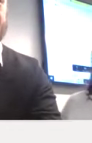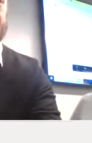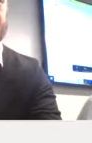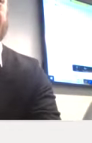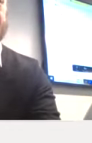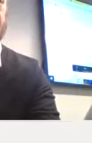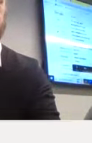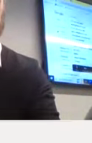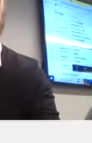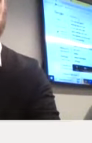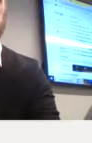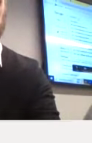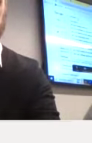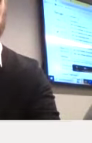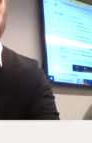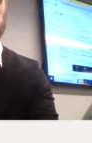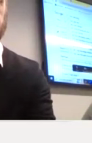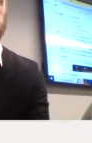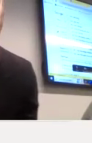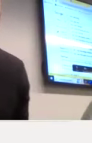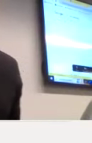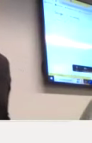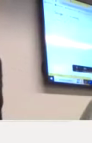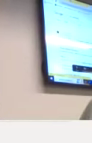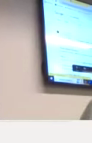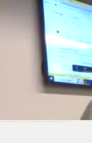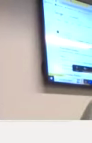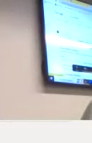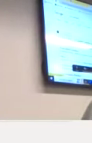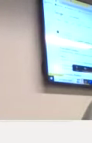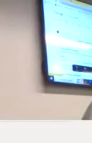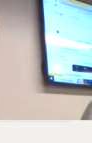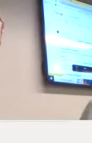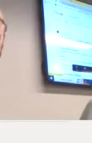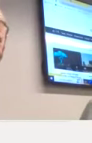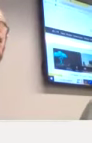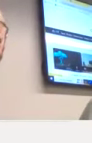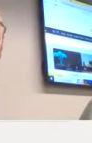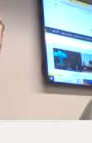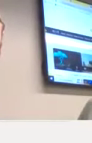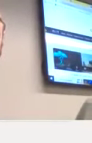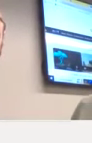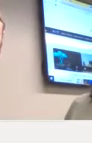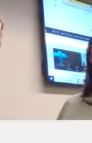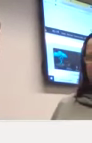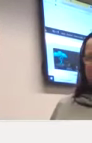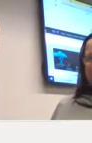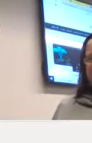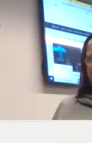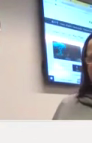Daniel: That's not here. Angie: It is just can I play that.